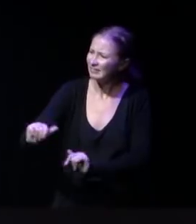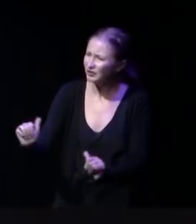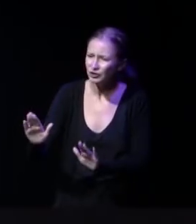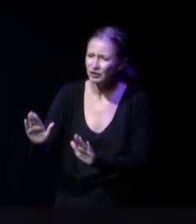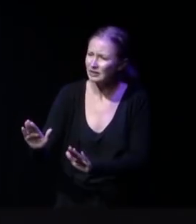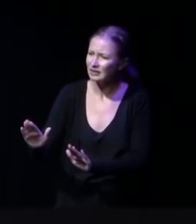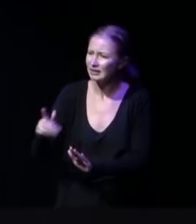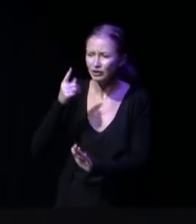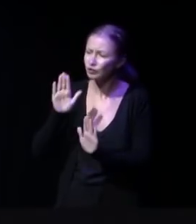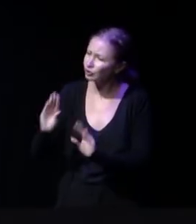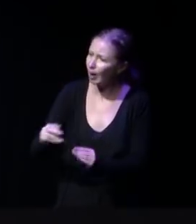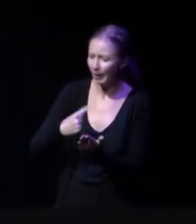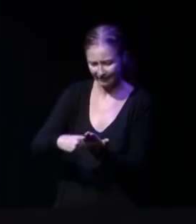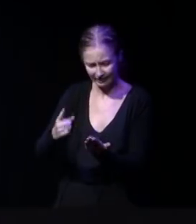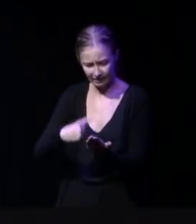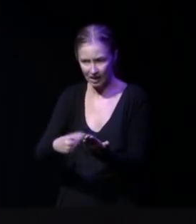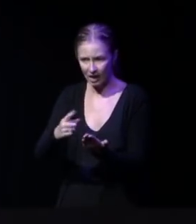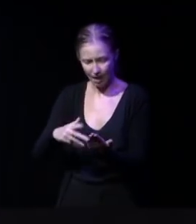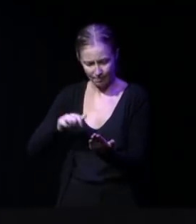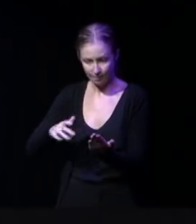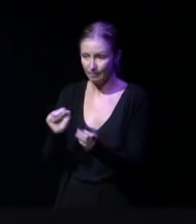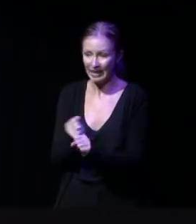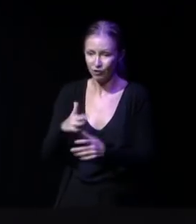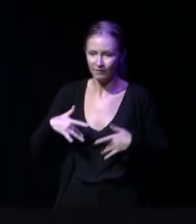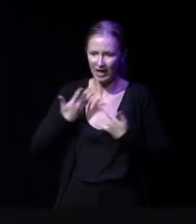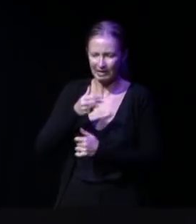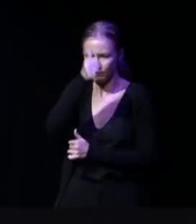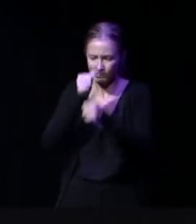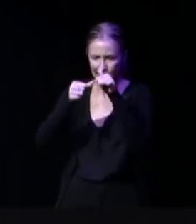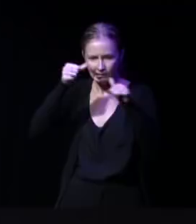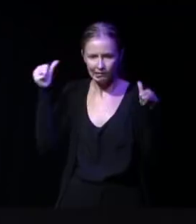at that feed that's making you feel like you have to go mutilate yourself and find another feed."